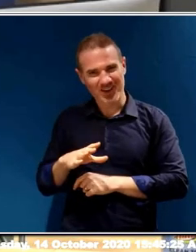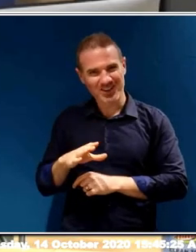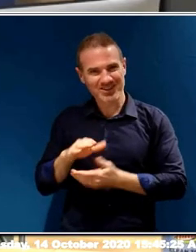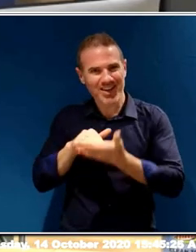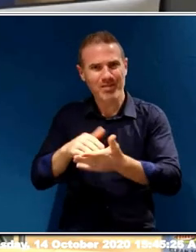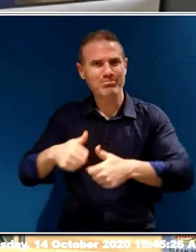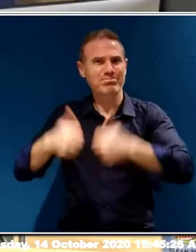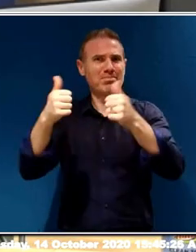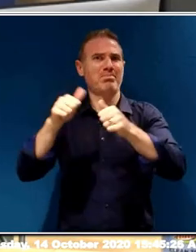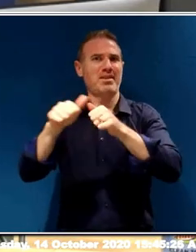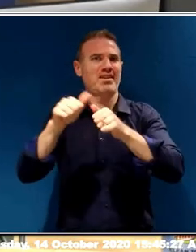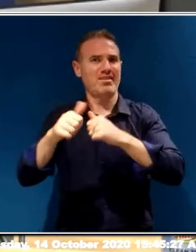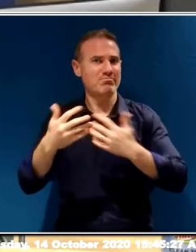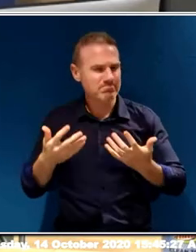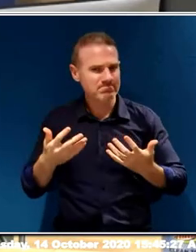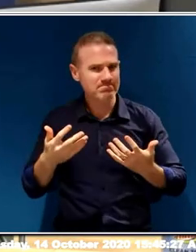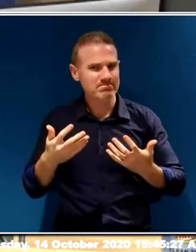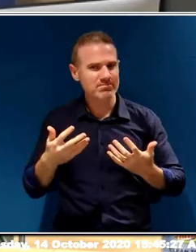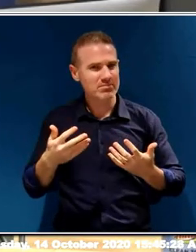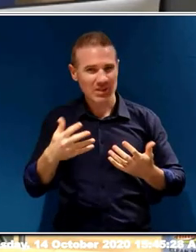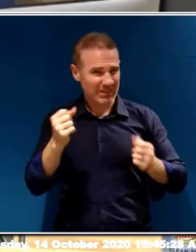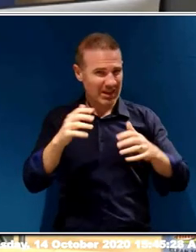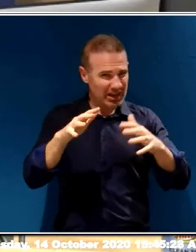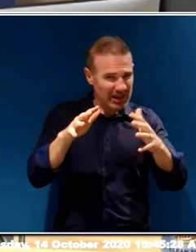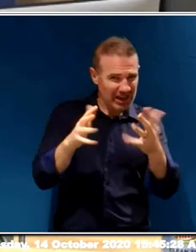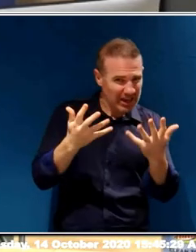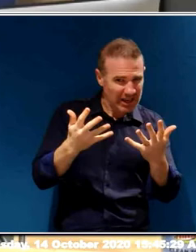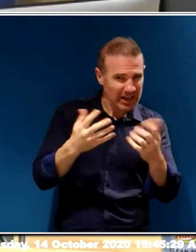Have you got anything you could say about that?